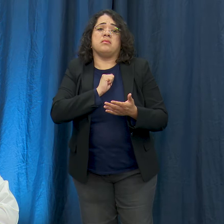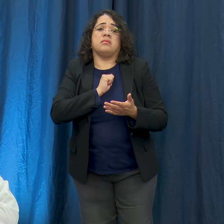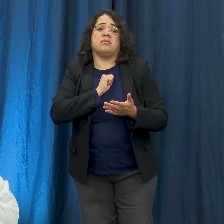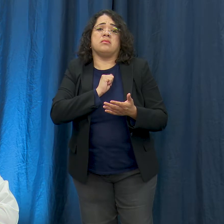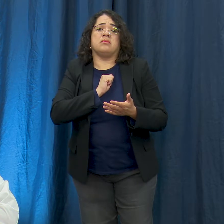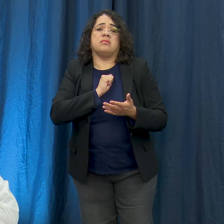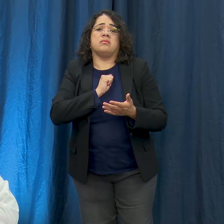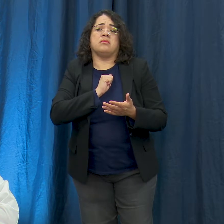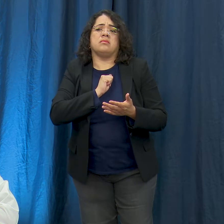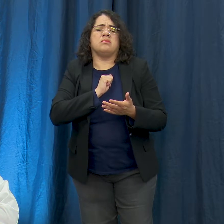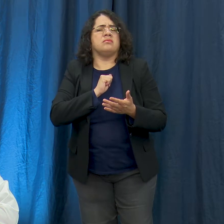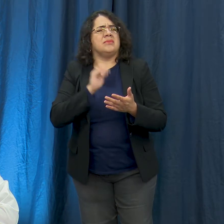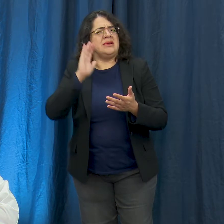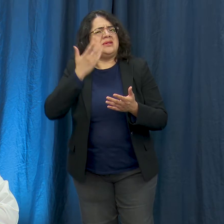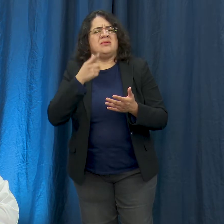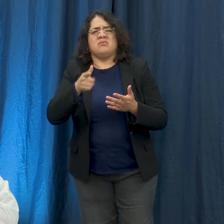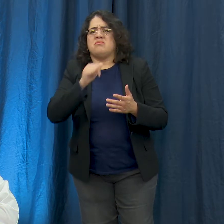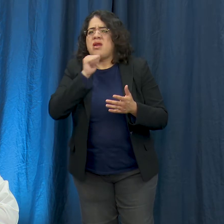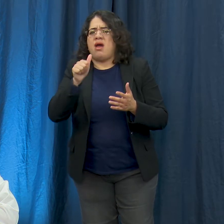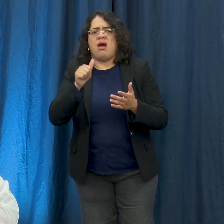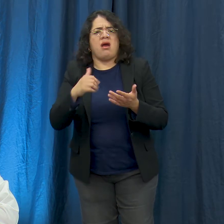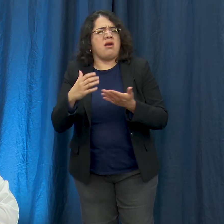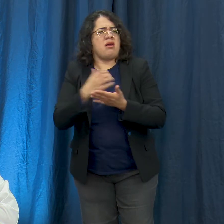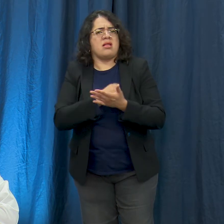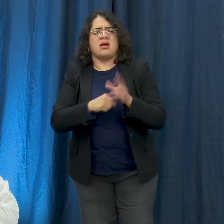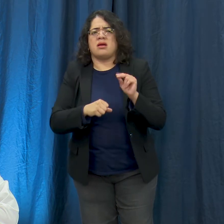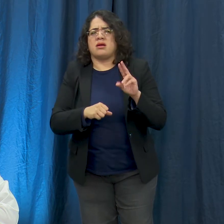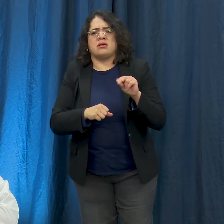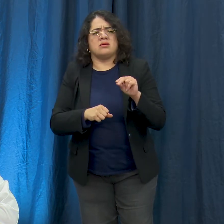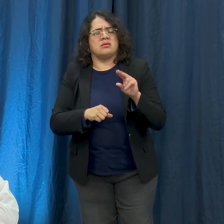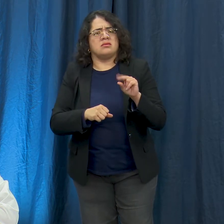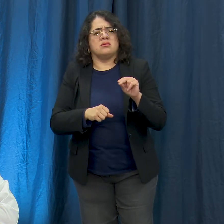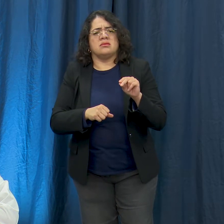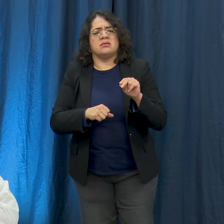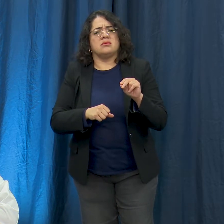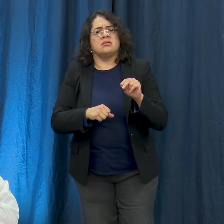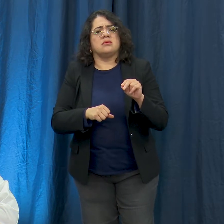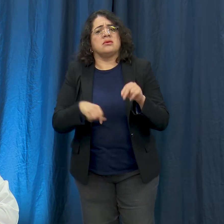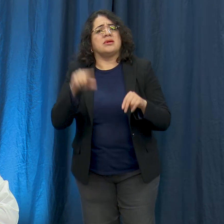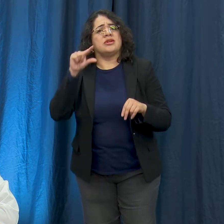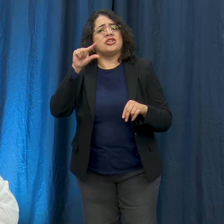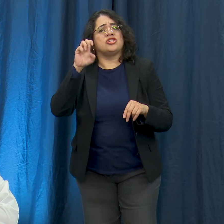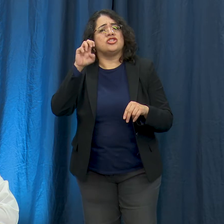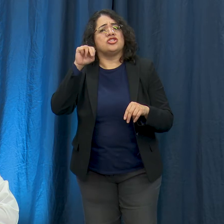collected. Apparently what you were referring to is the gender of one's sex